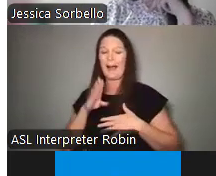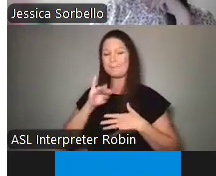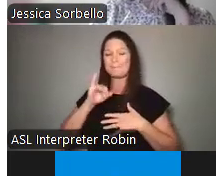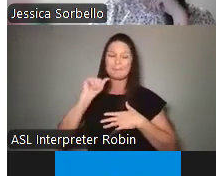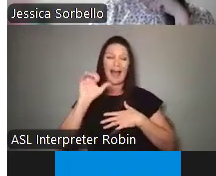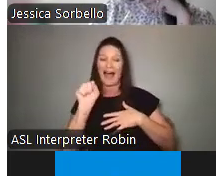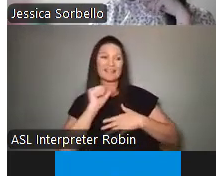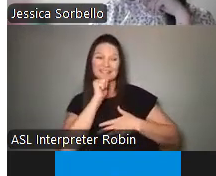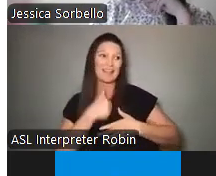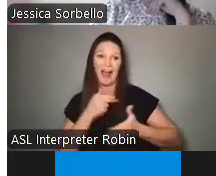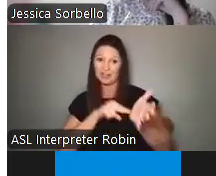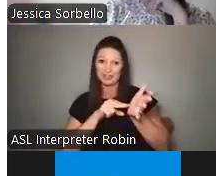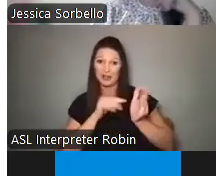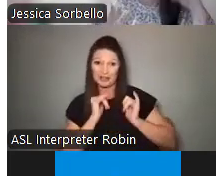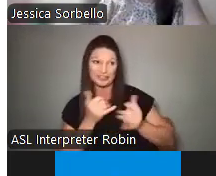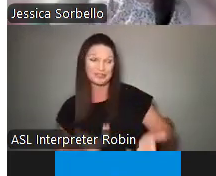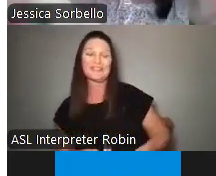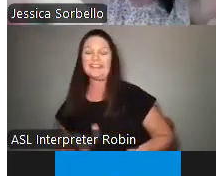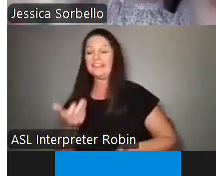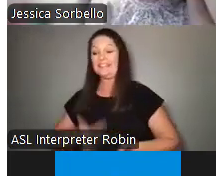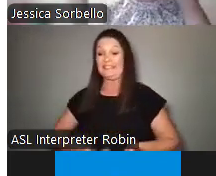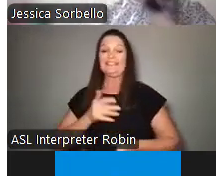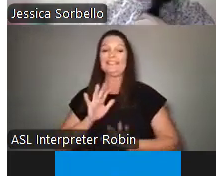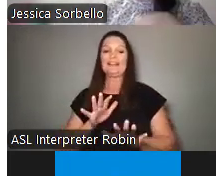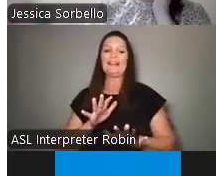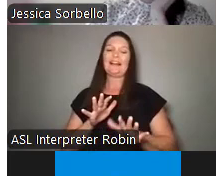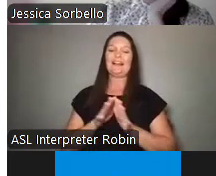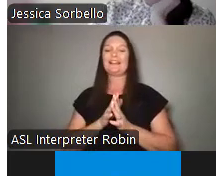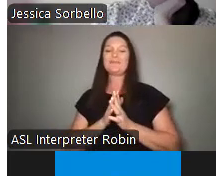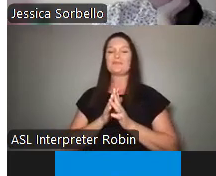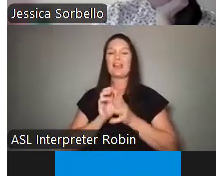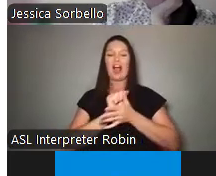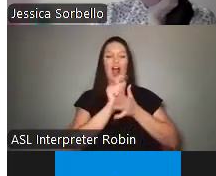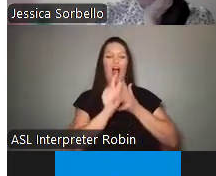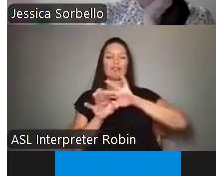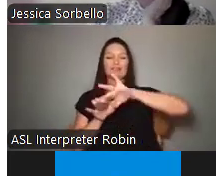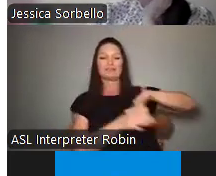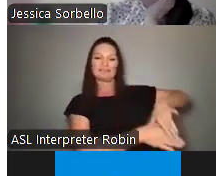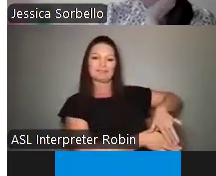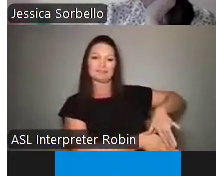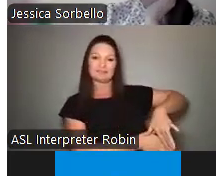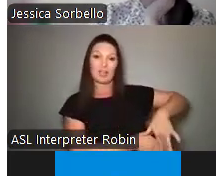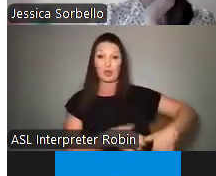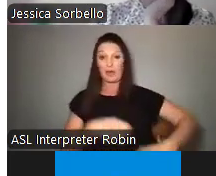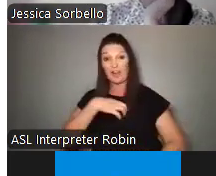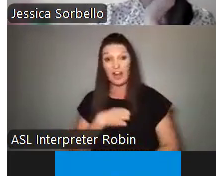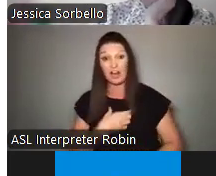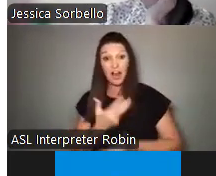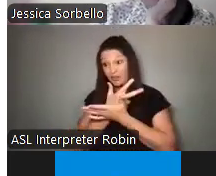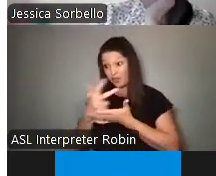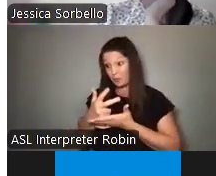have you seen a medical provider yet to see what is causing the cough. It may be related or might be worsened